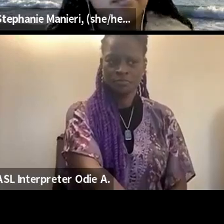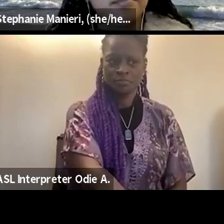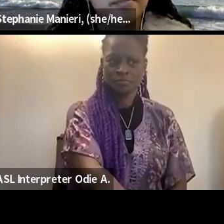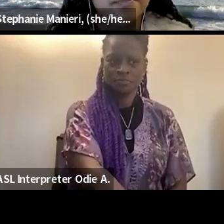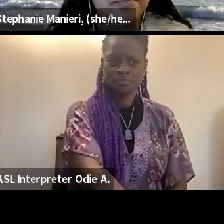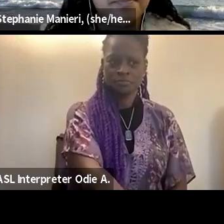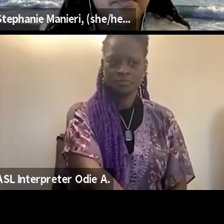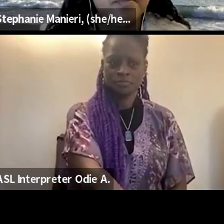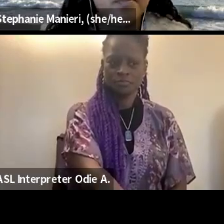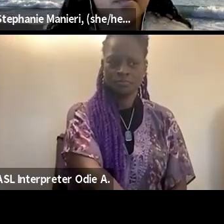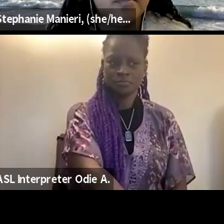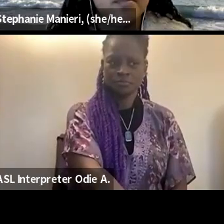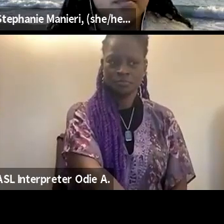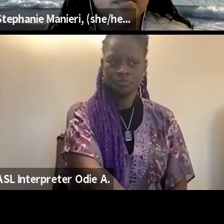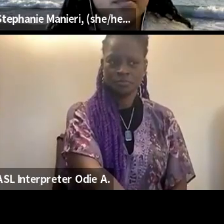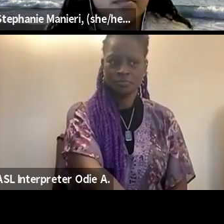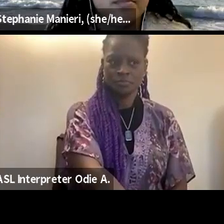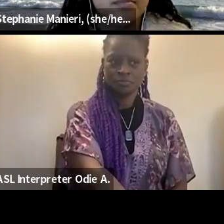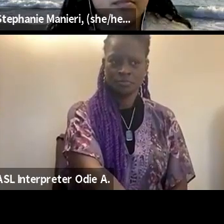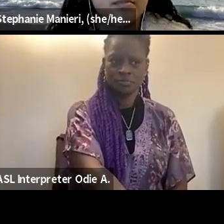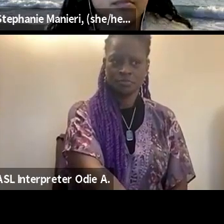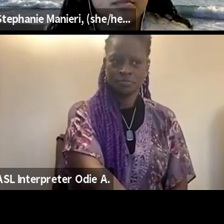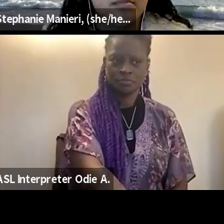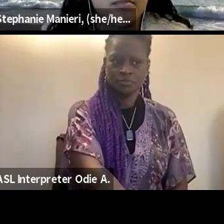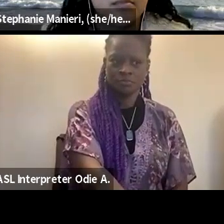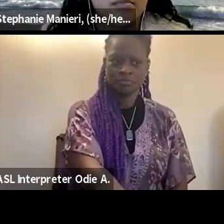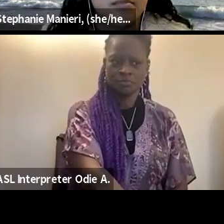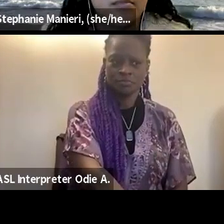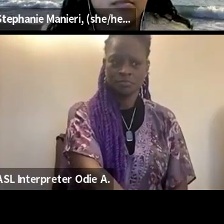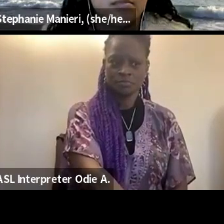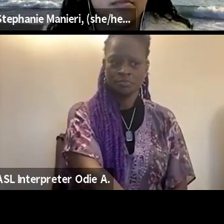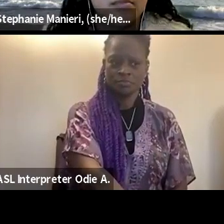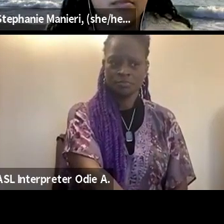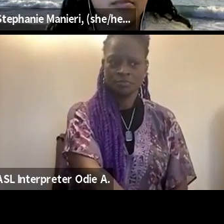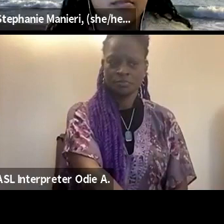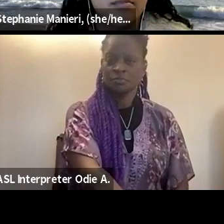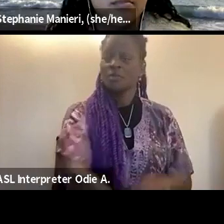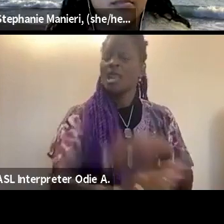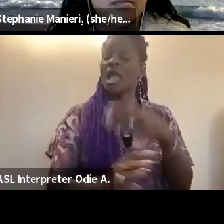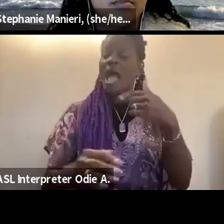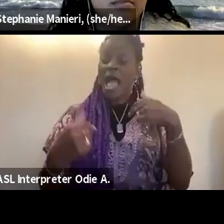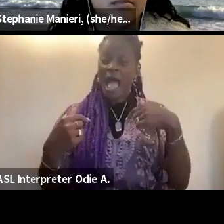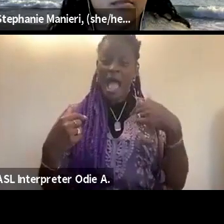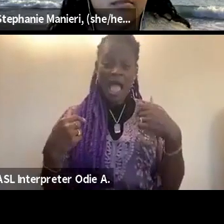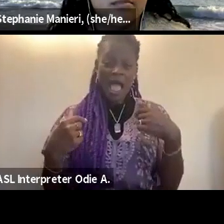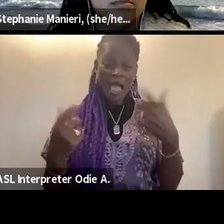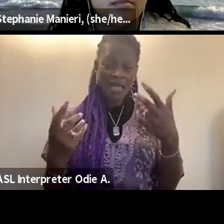My question is, as leaders in these organizations, and equity efforts.